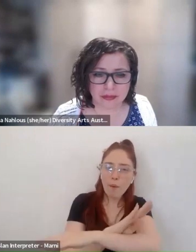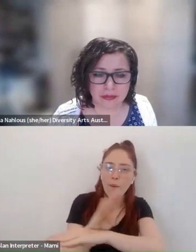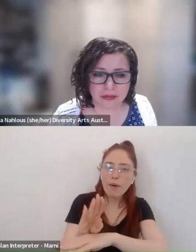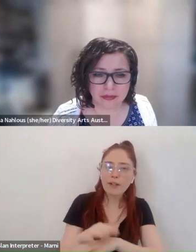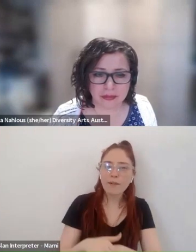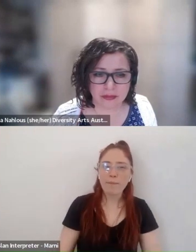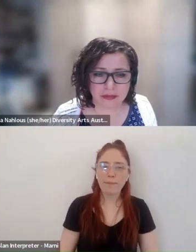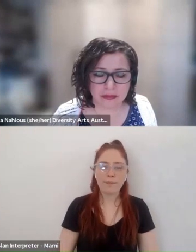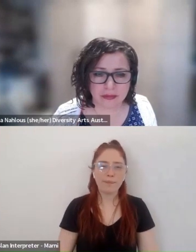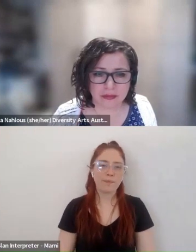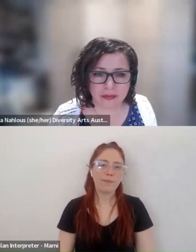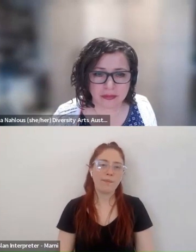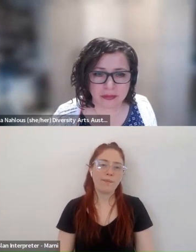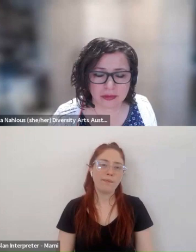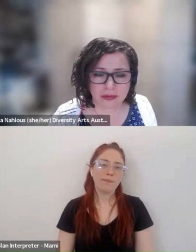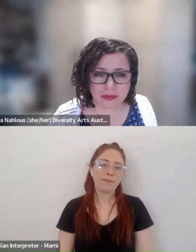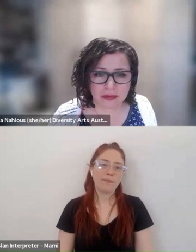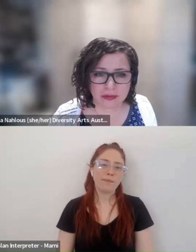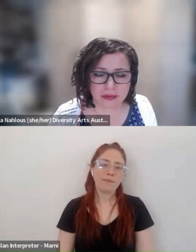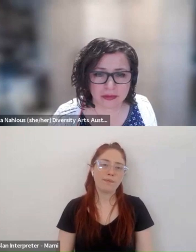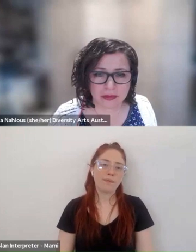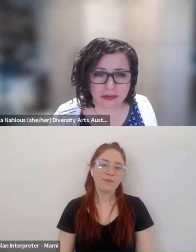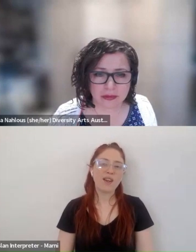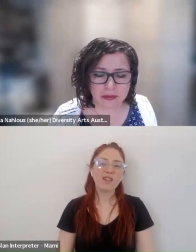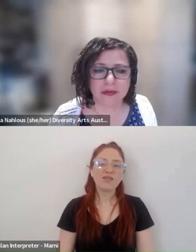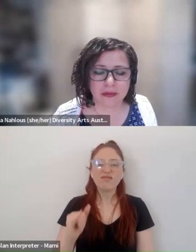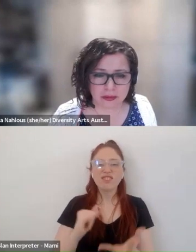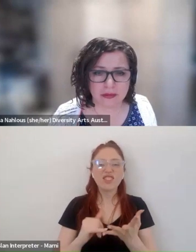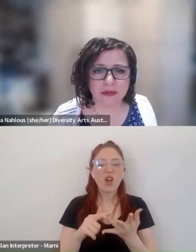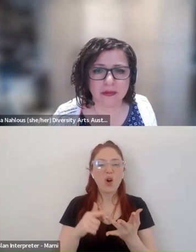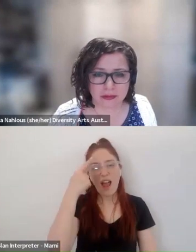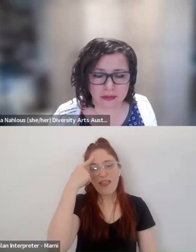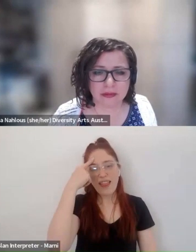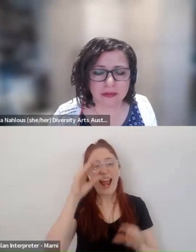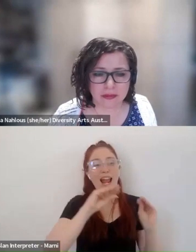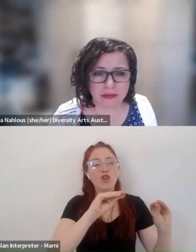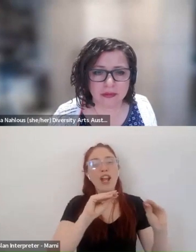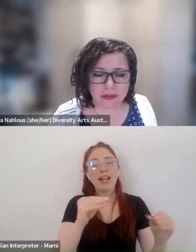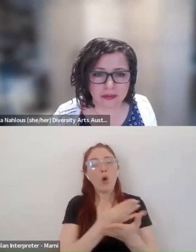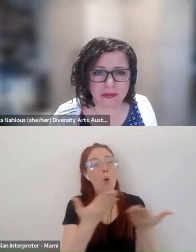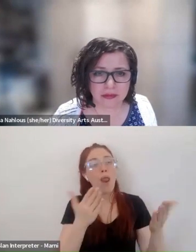one is get educated about disability, and what's alive at